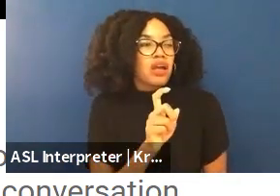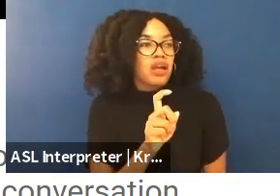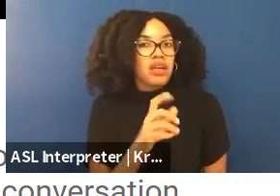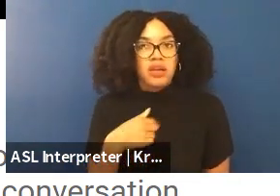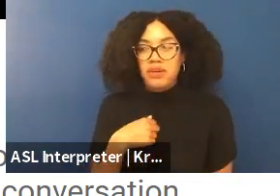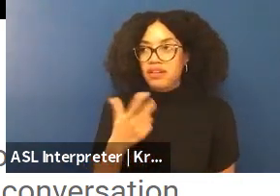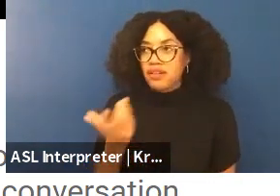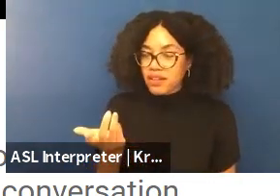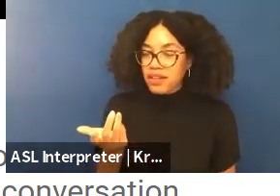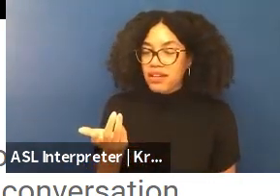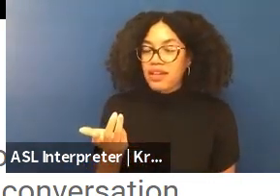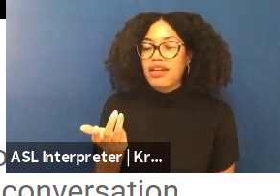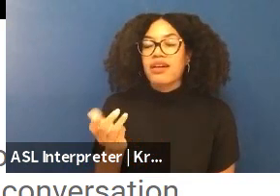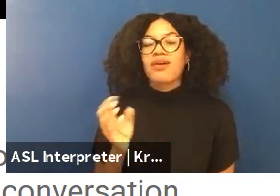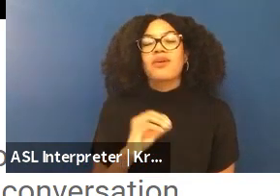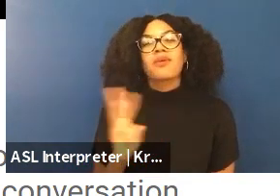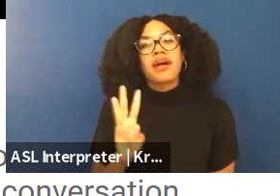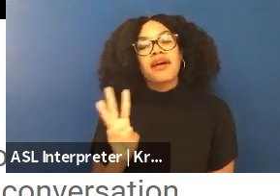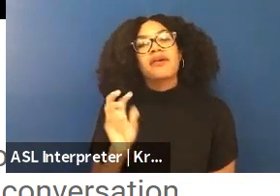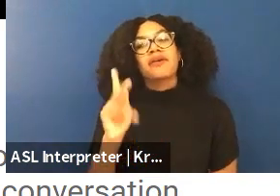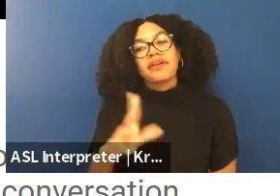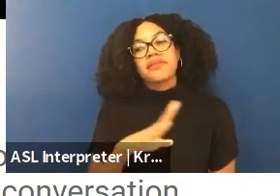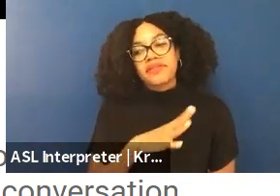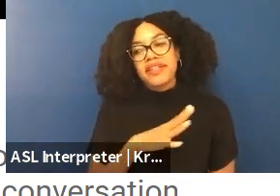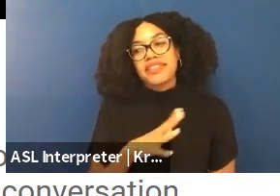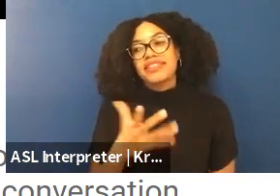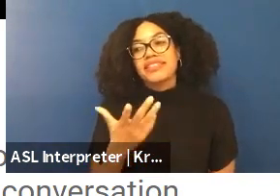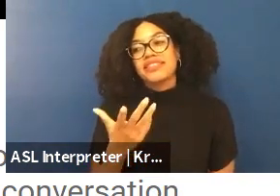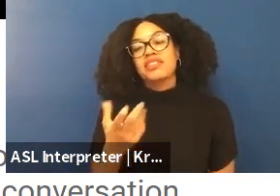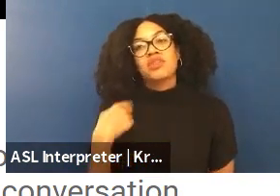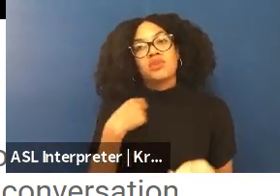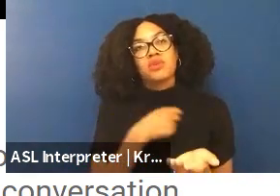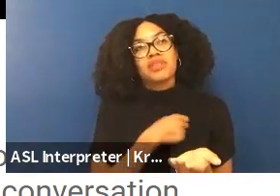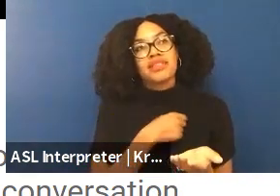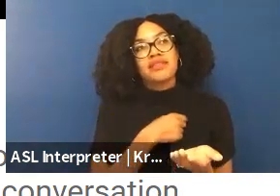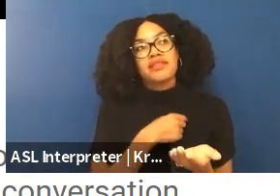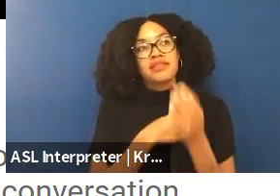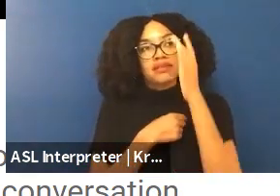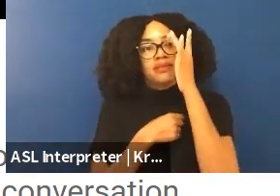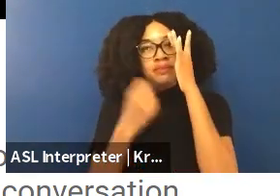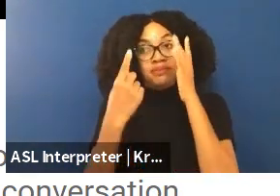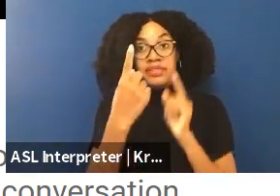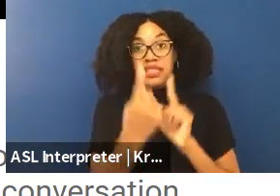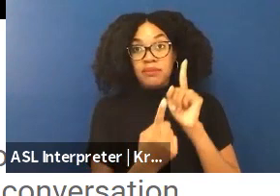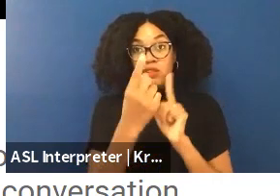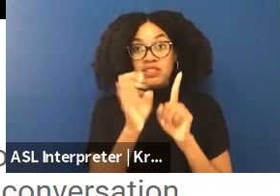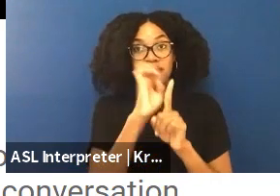realized, then that-- okay, we really-- how much we in the in-person environment we just took